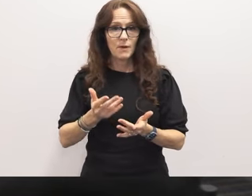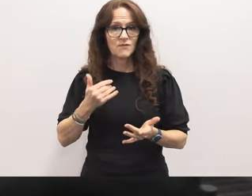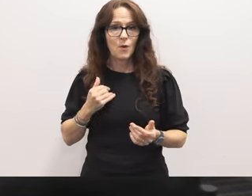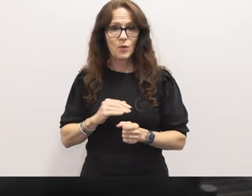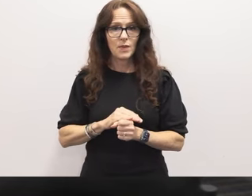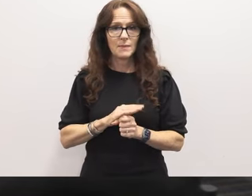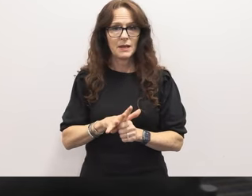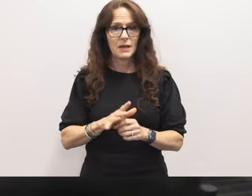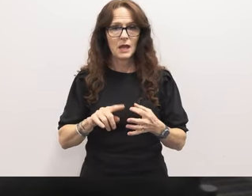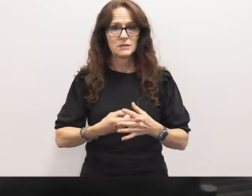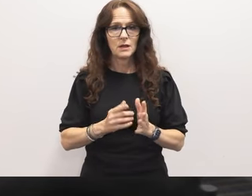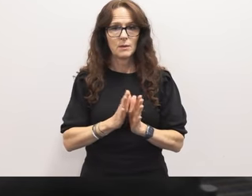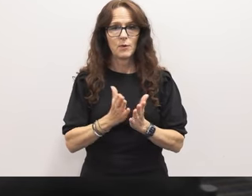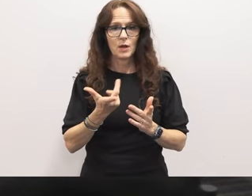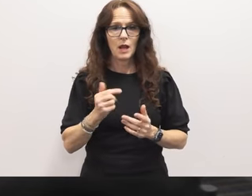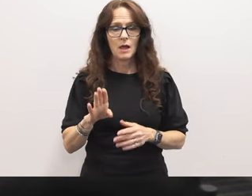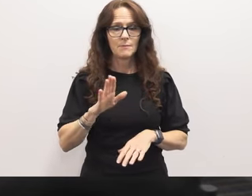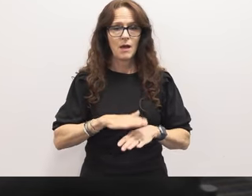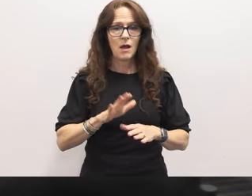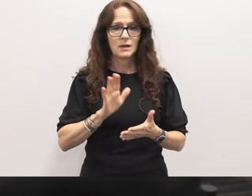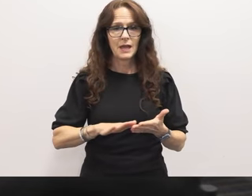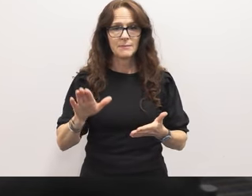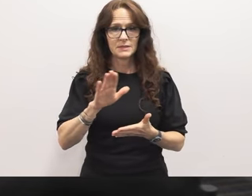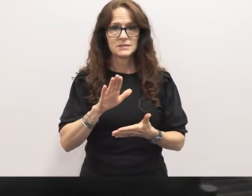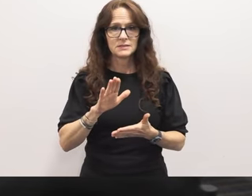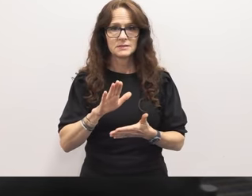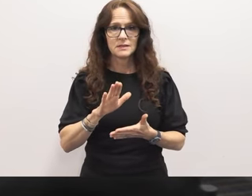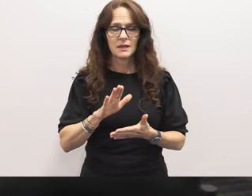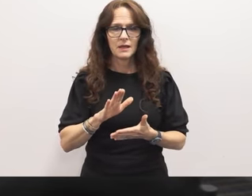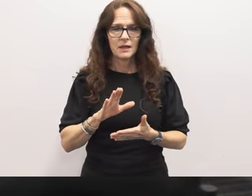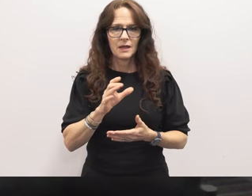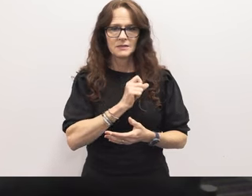I started a book club on campus, Stanford Project Lit.